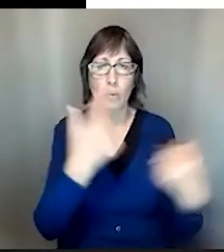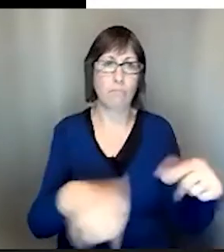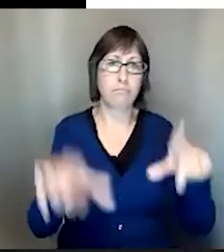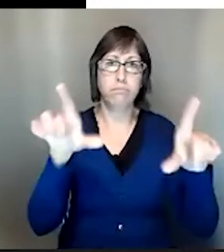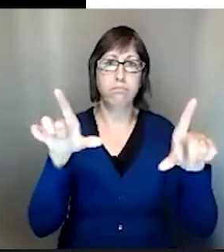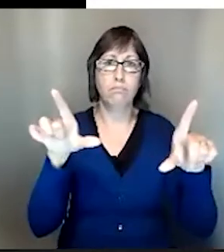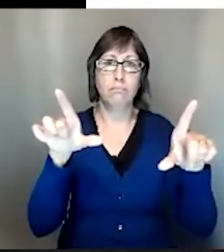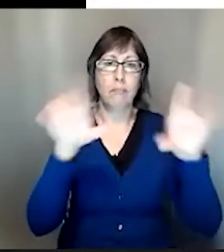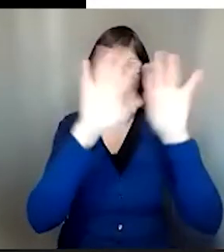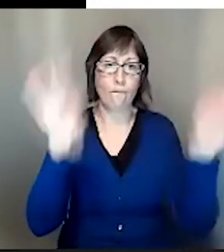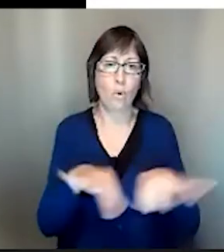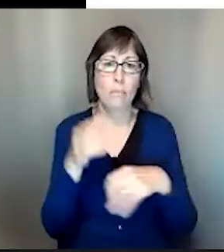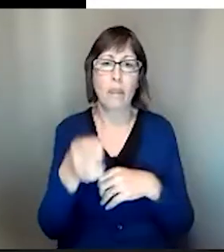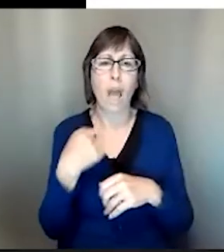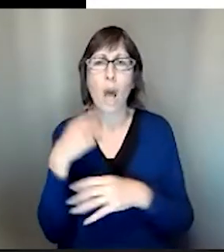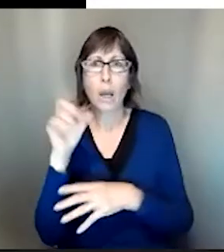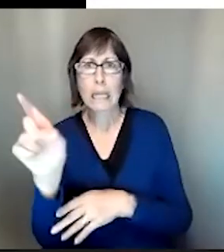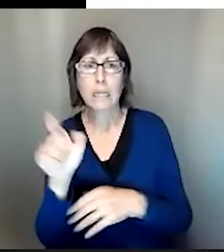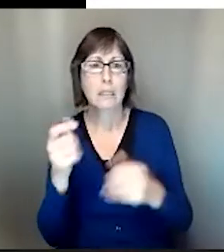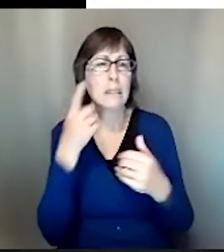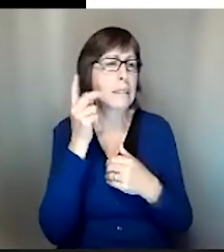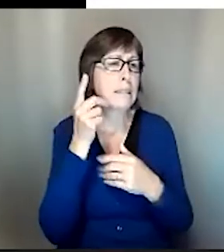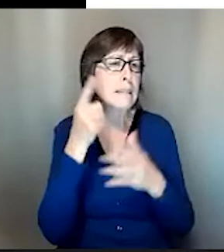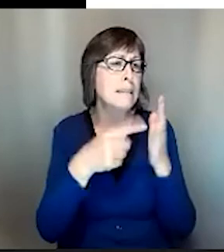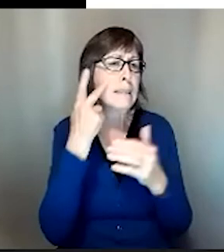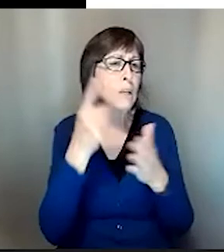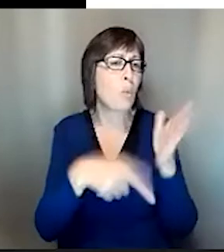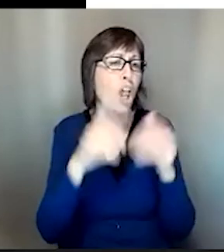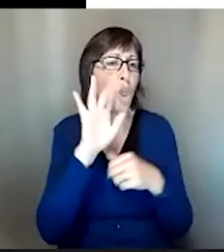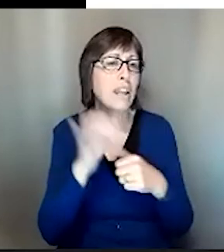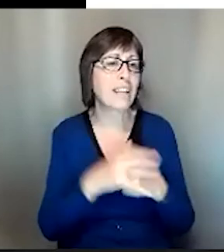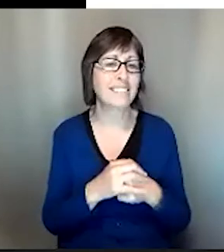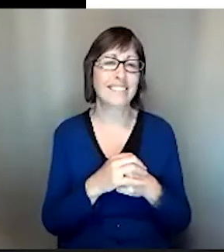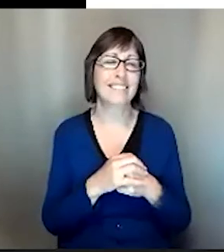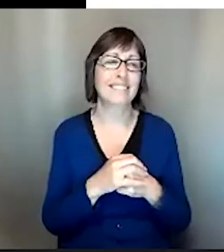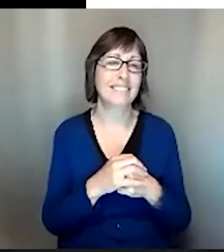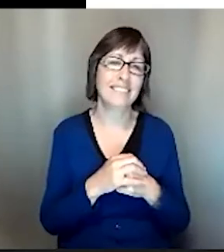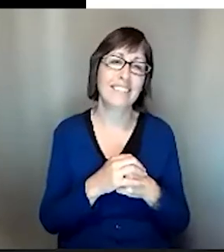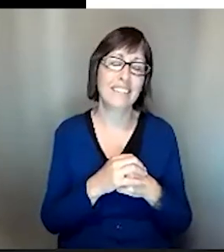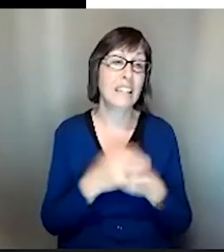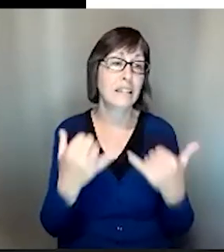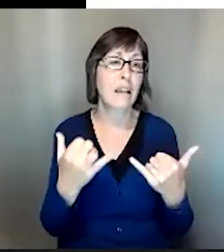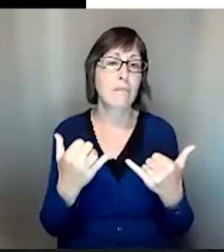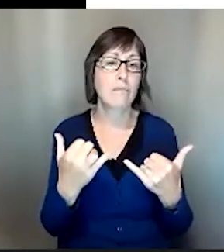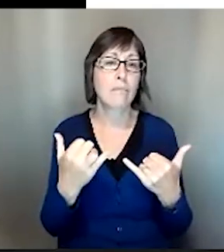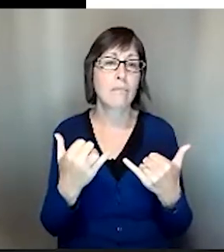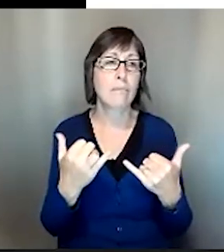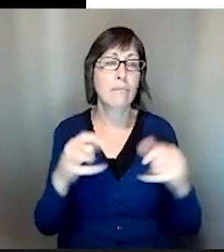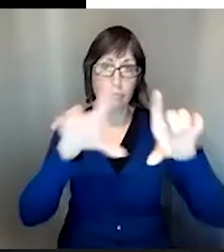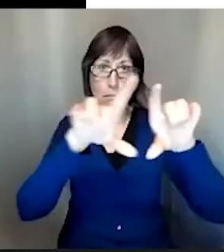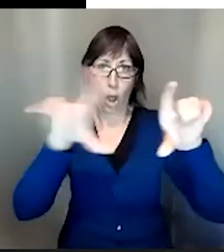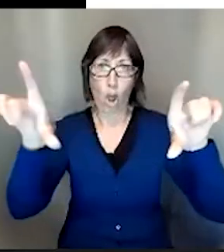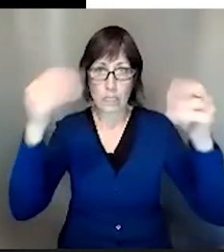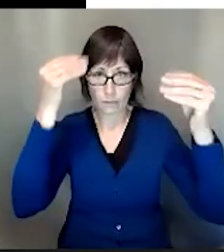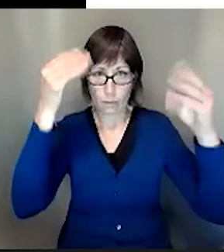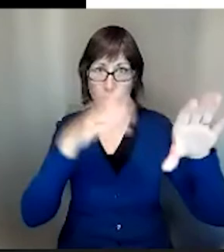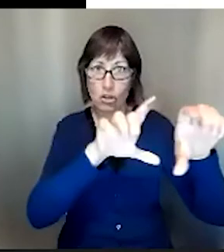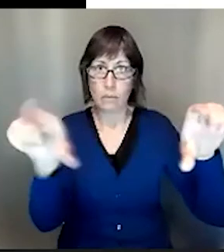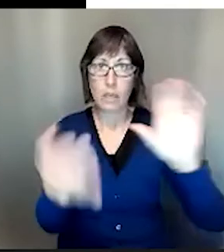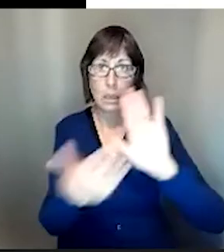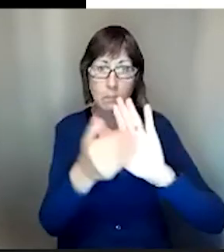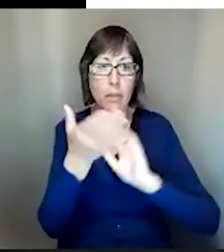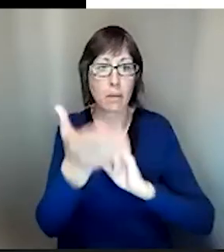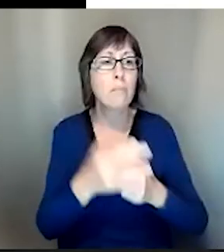Let’s click on the “apply” button so